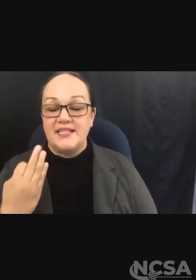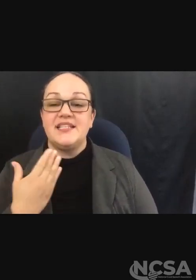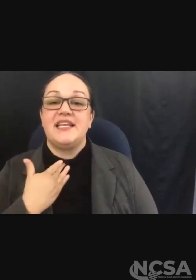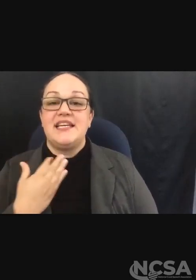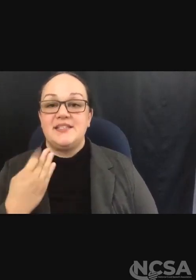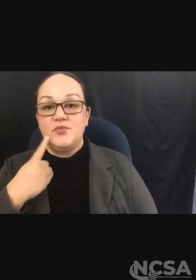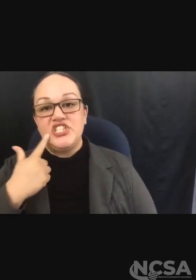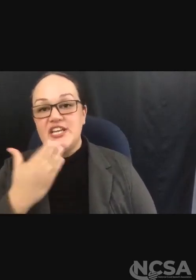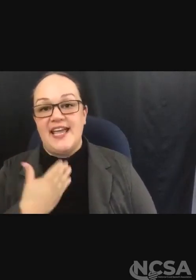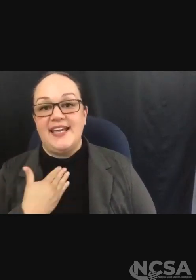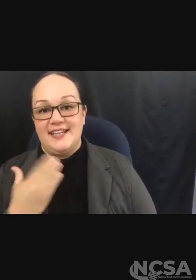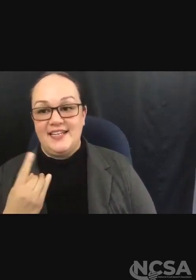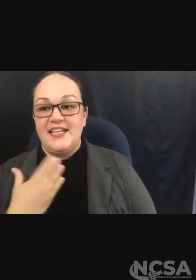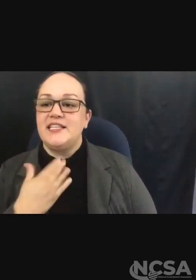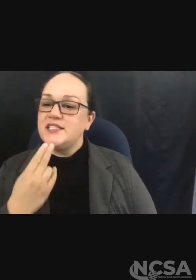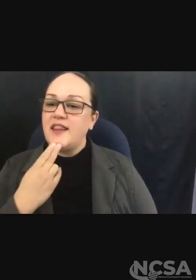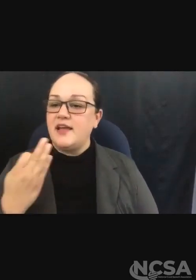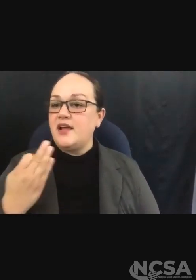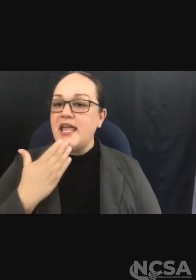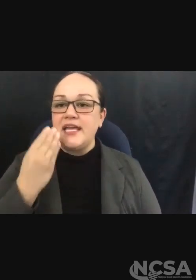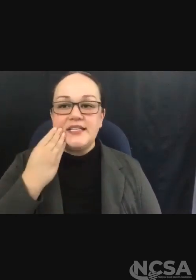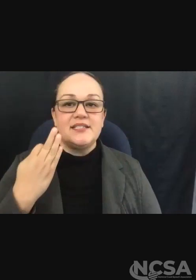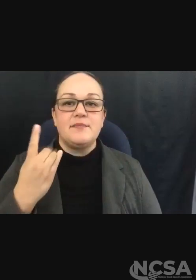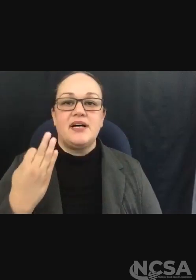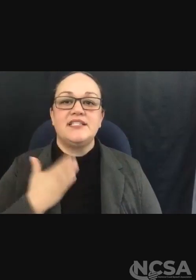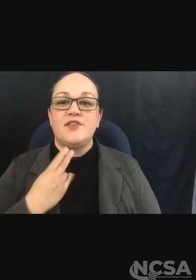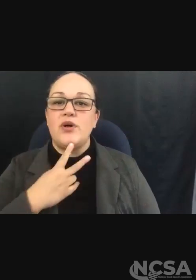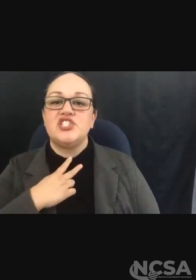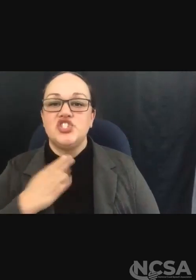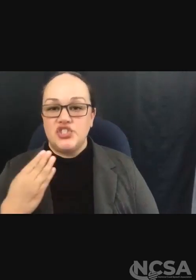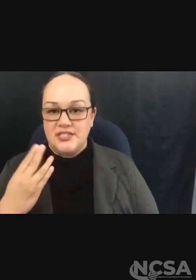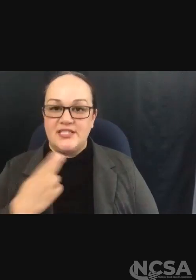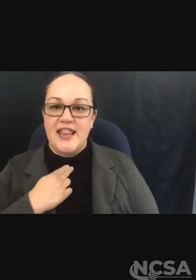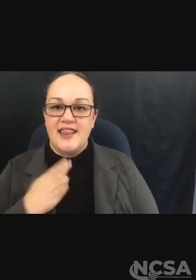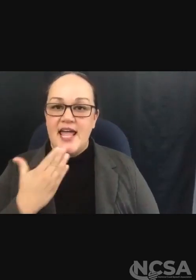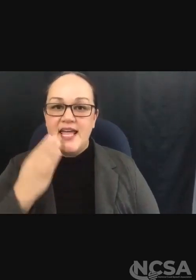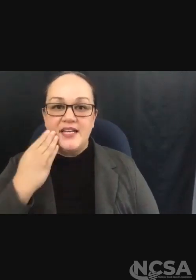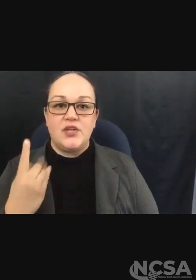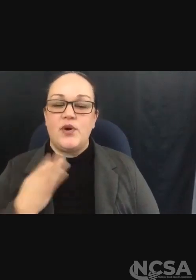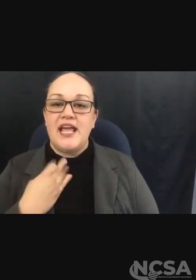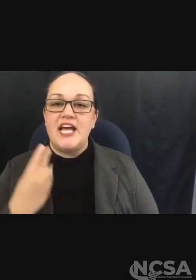Is there any specific question that anyone has for Donna still.